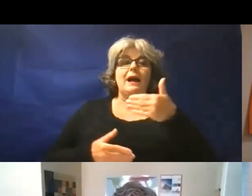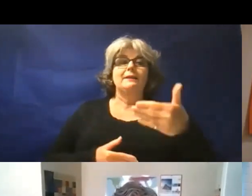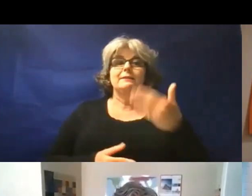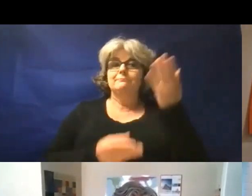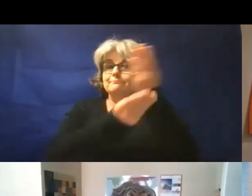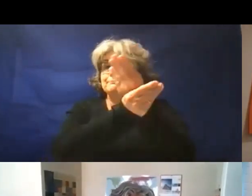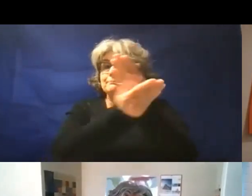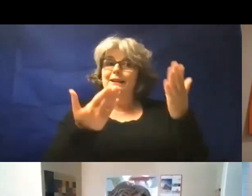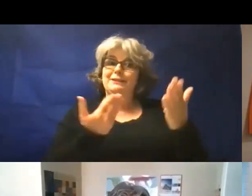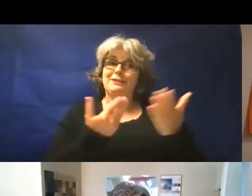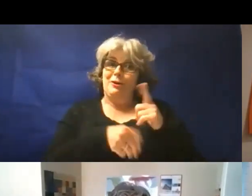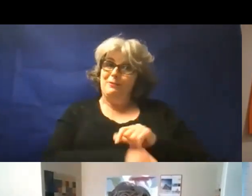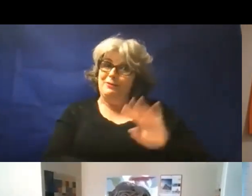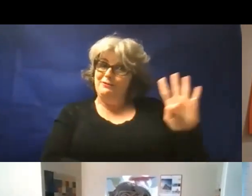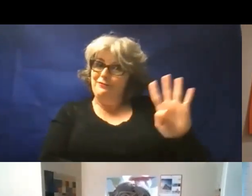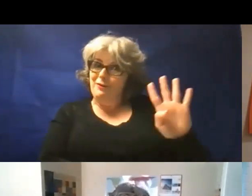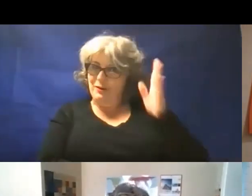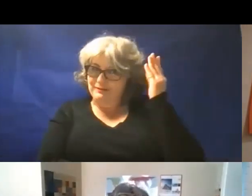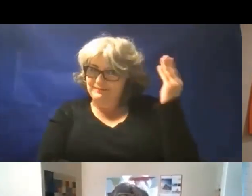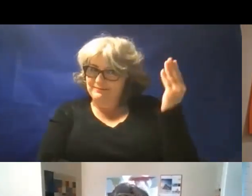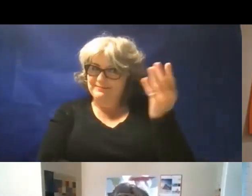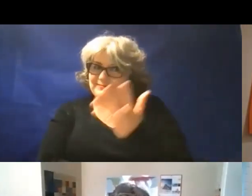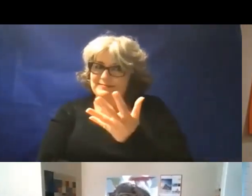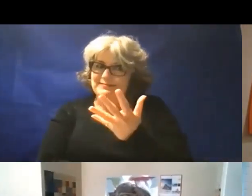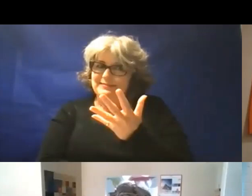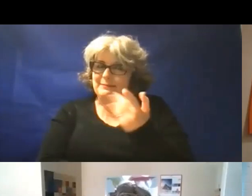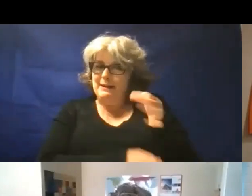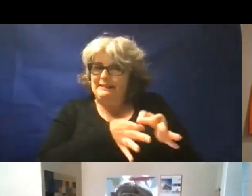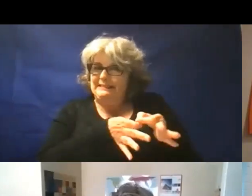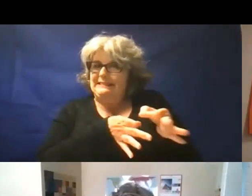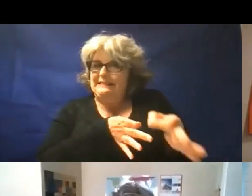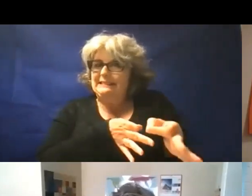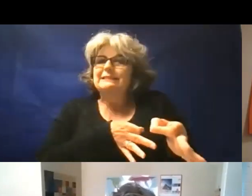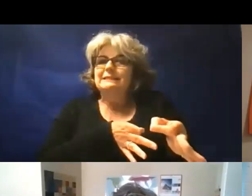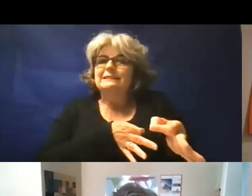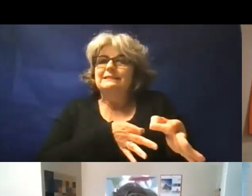it's almost four um we might go a little bit long and I'll beg the indulgence of our panelists if